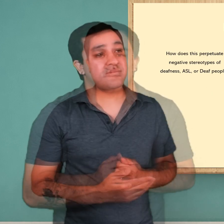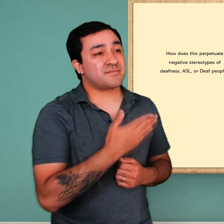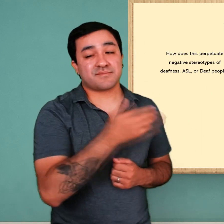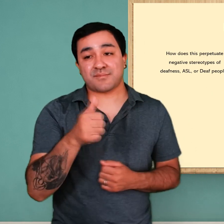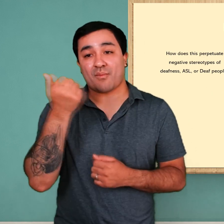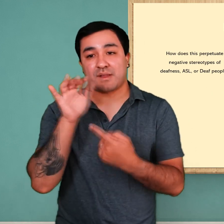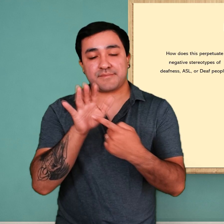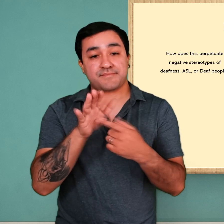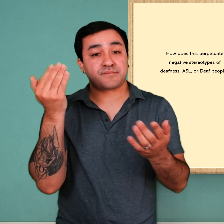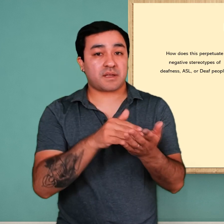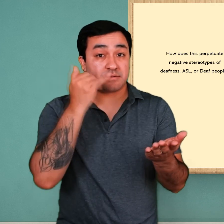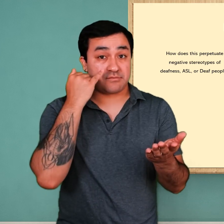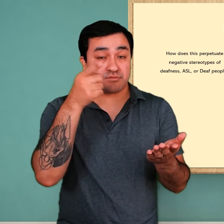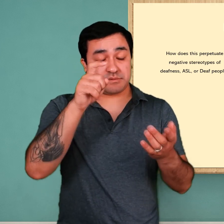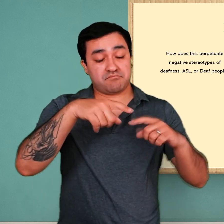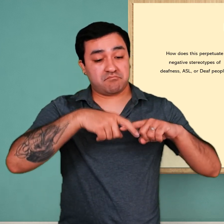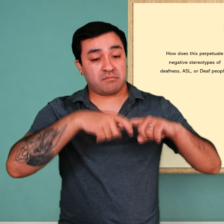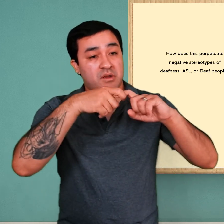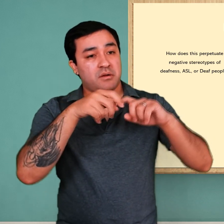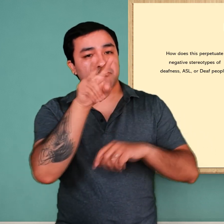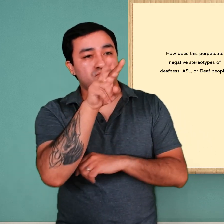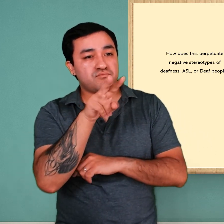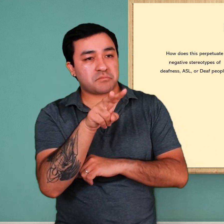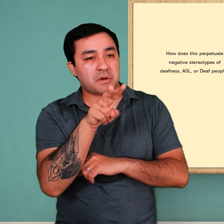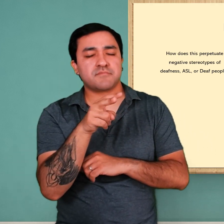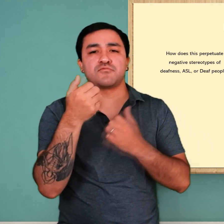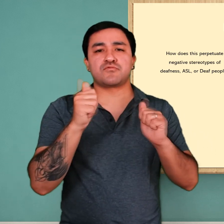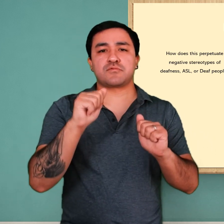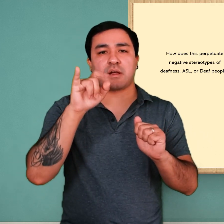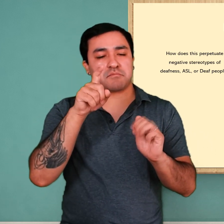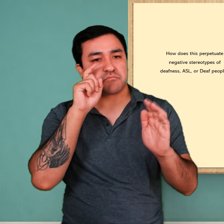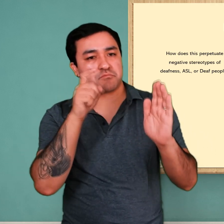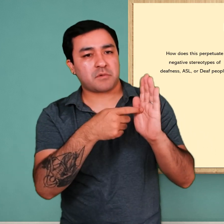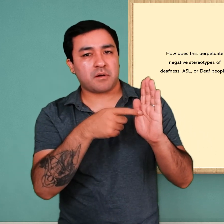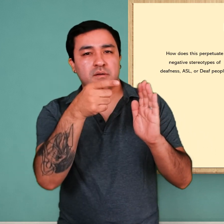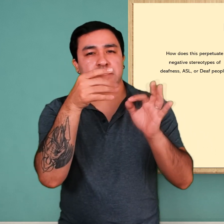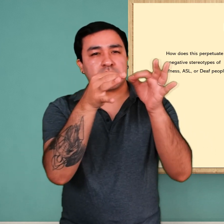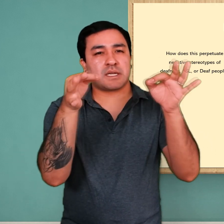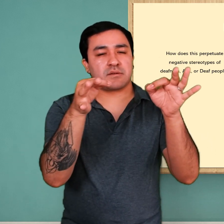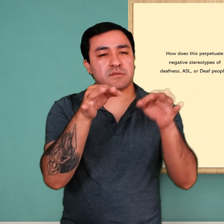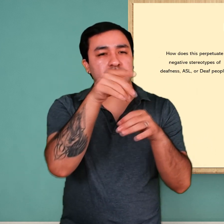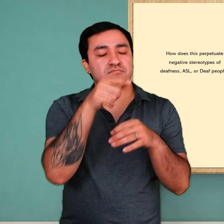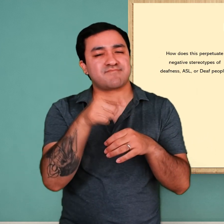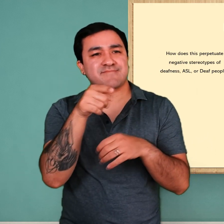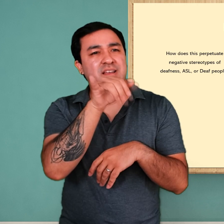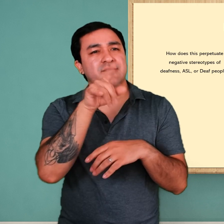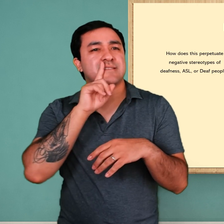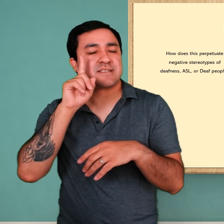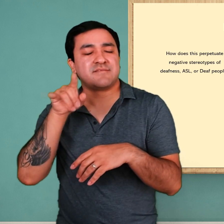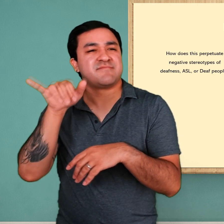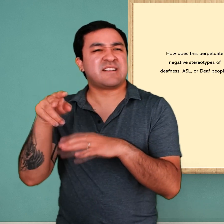as the reason she ended up disconnecting. Here’s another example. Again, take a moment to identify the language that is making deafness negative.